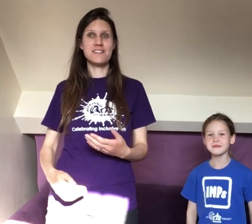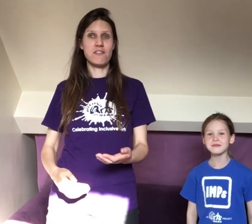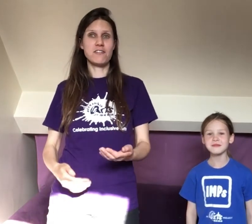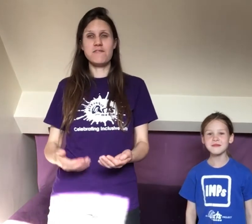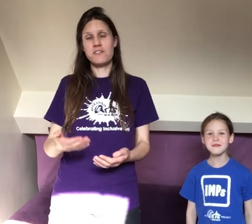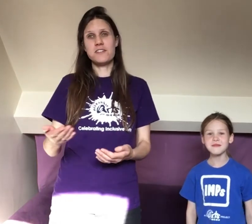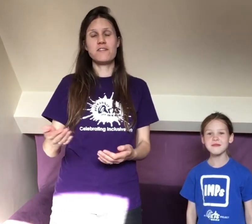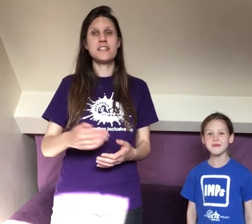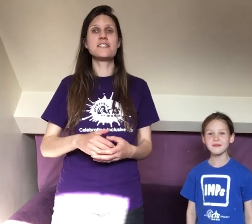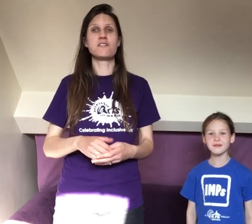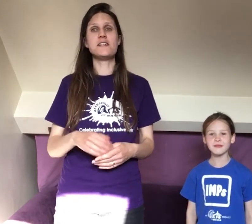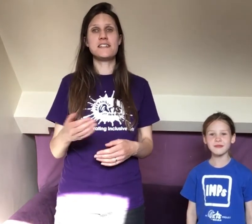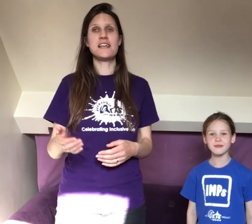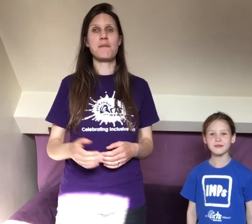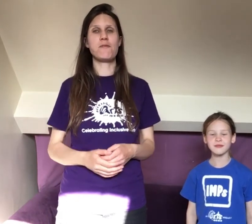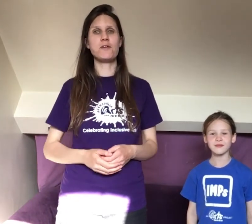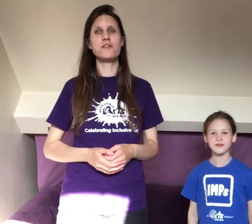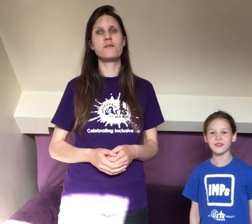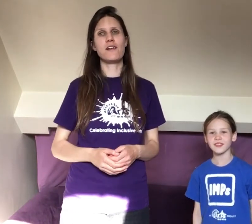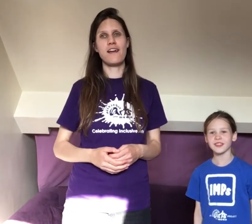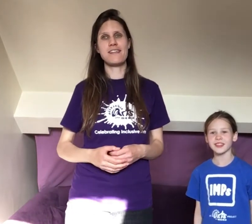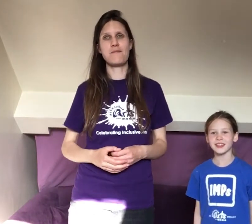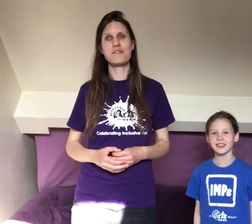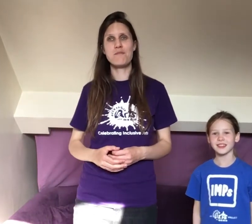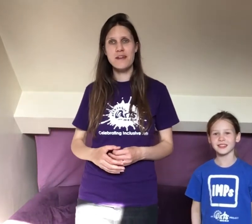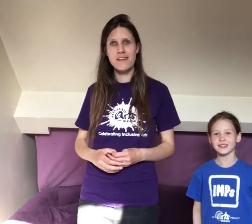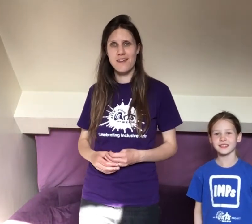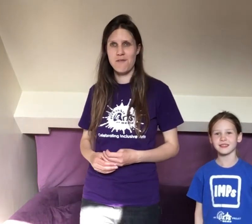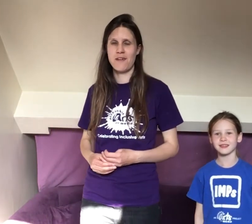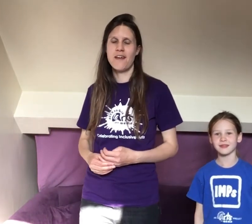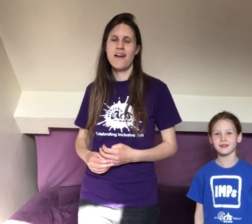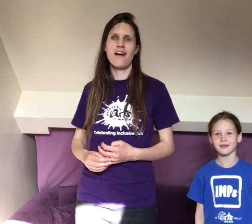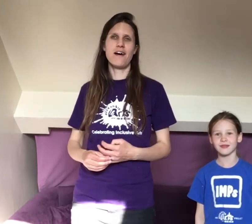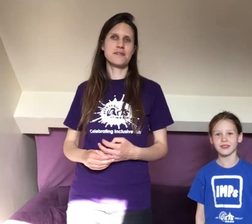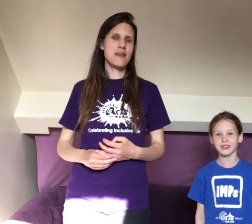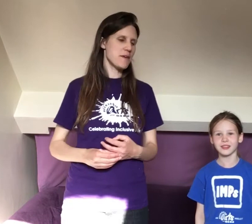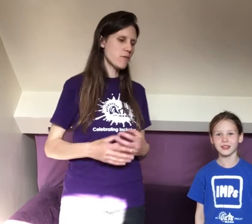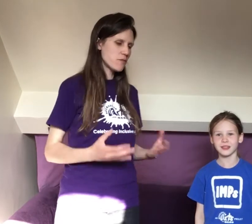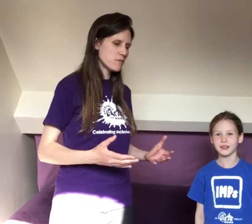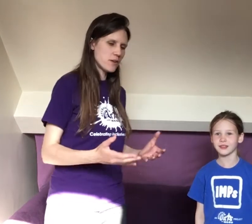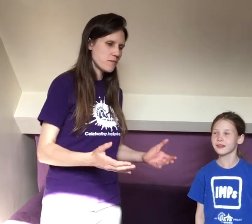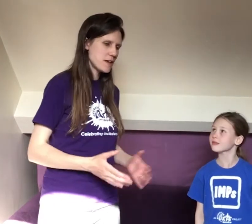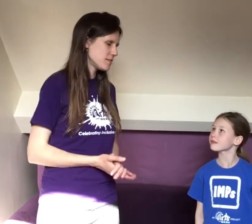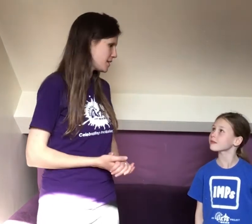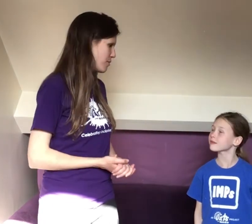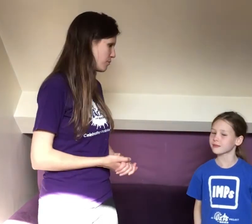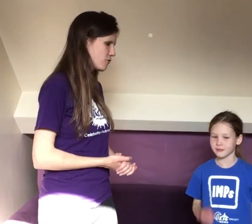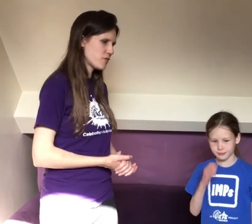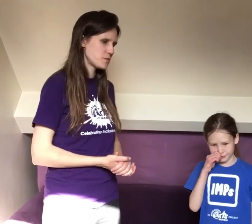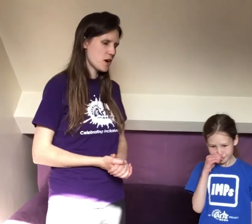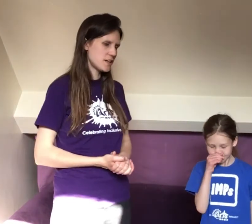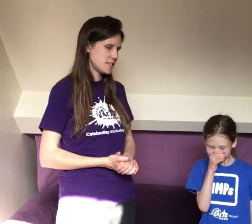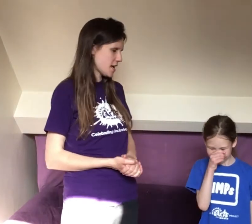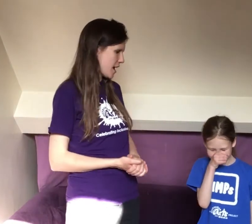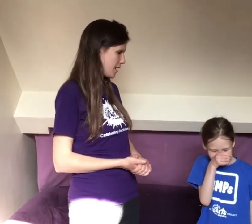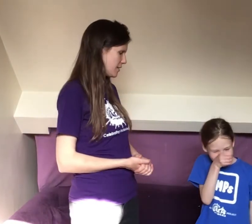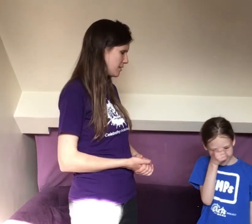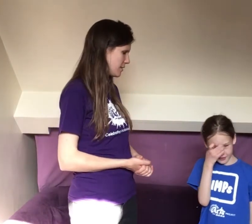this song you’ve got to… for this song you need to think about what you would like them to bring you. So Immy, what… what are we going to get brought from China today?